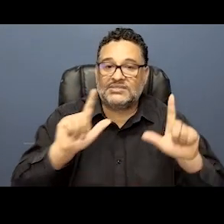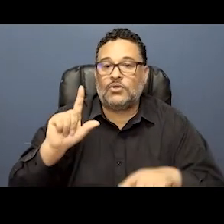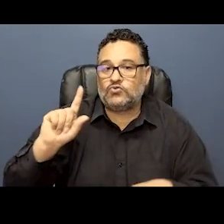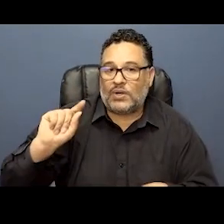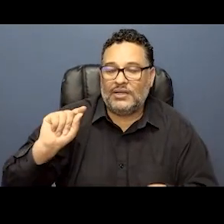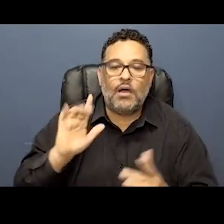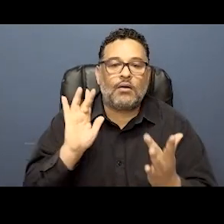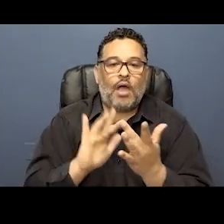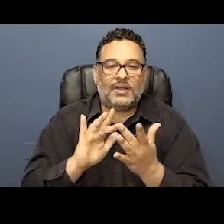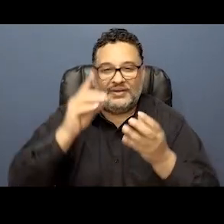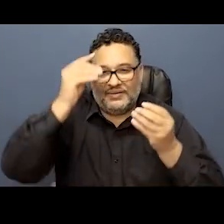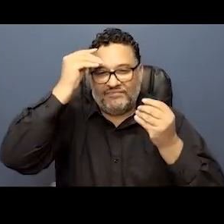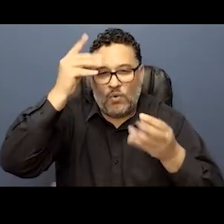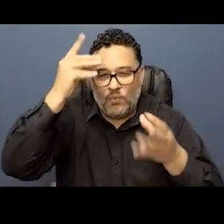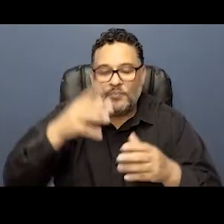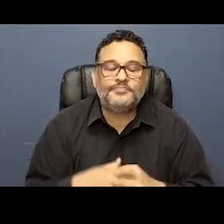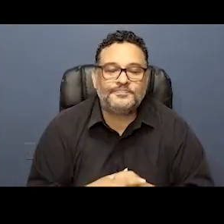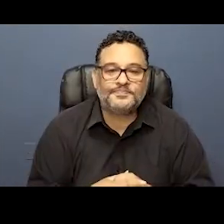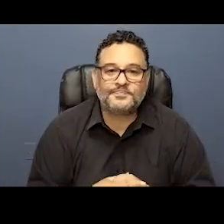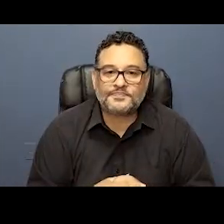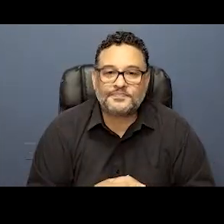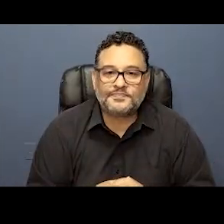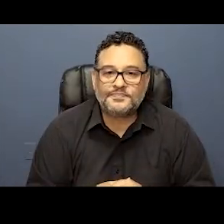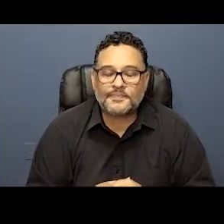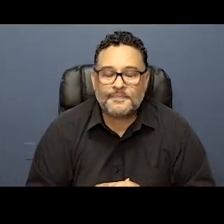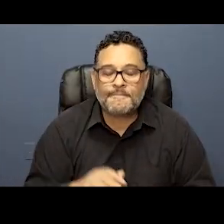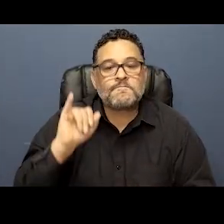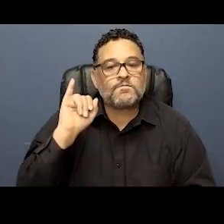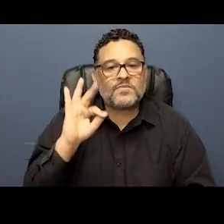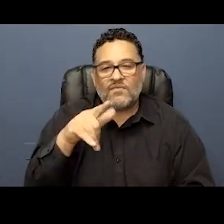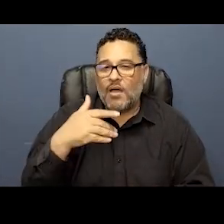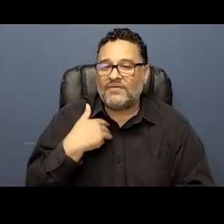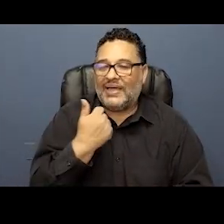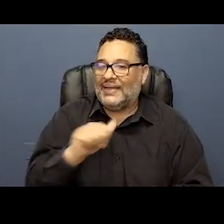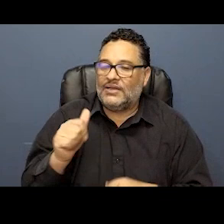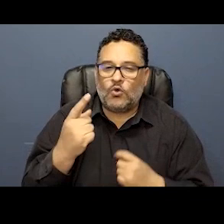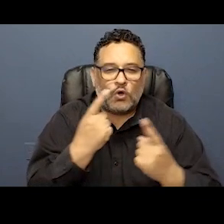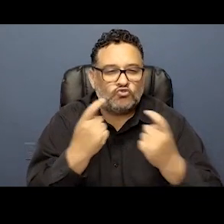Slide 20, Contact Info. If you have any questions about